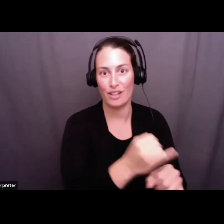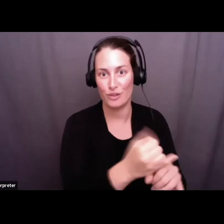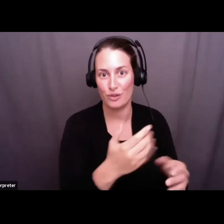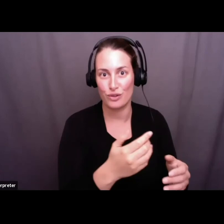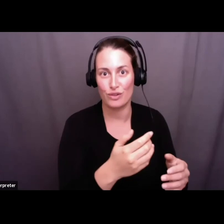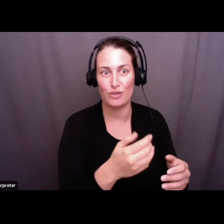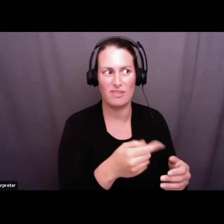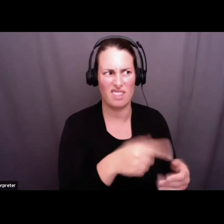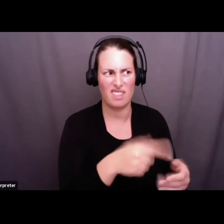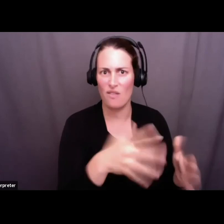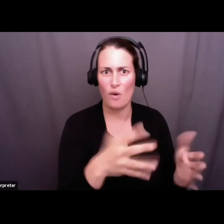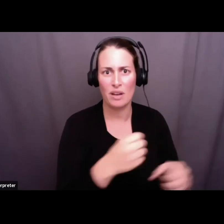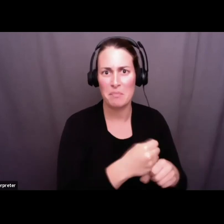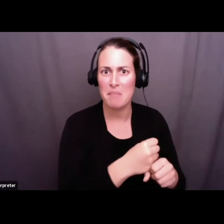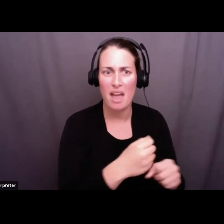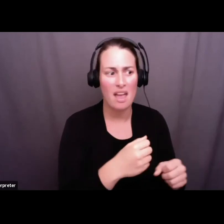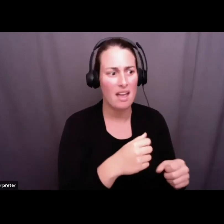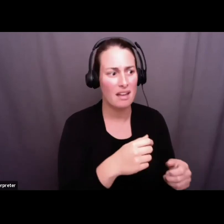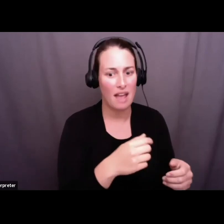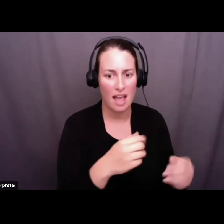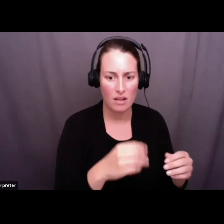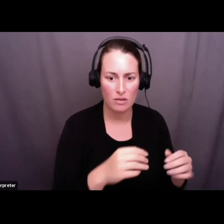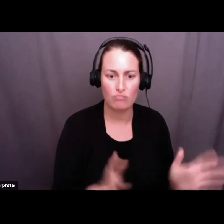made, and in fact reduce diversity at many institutions.